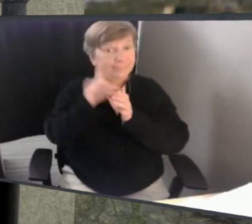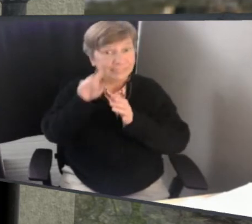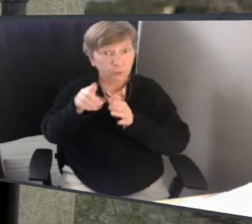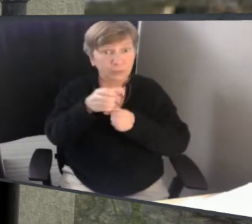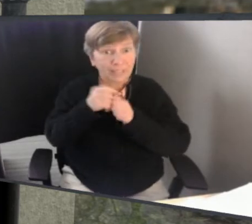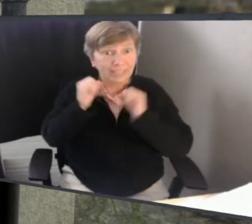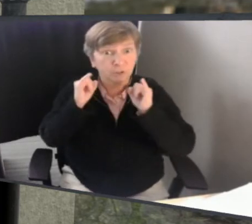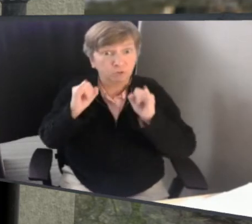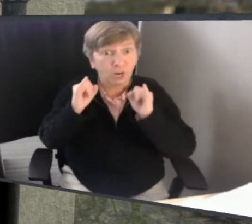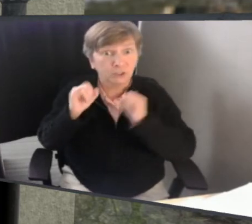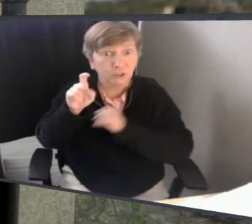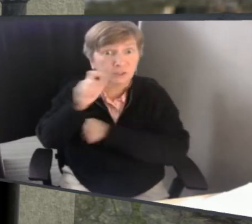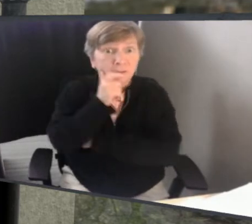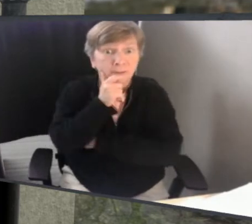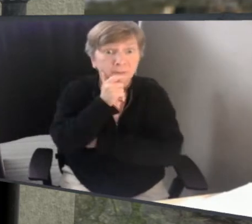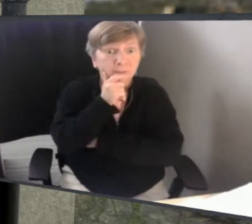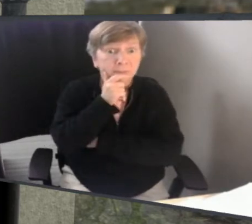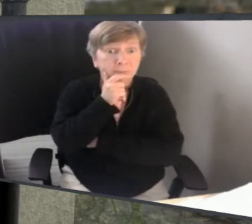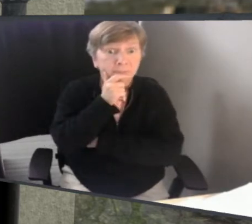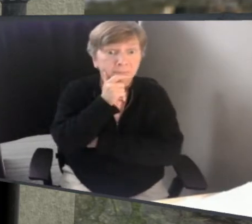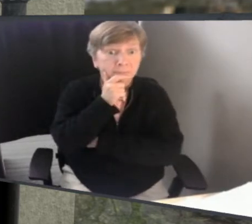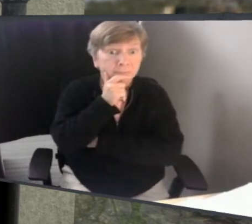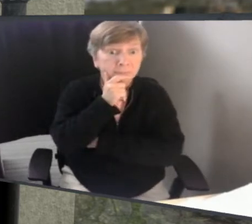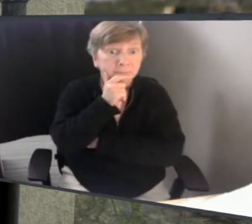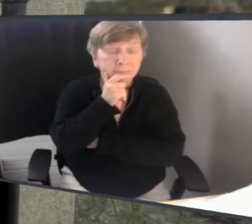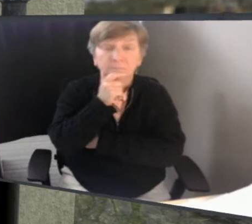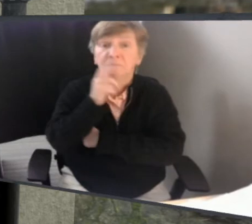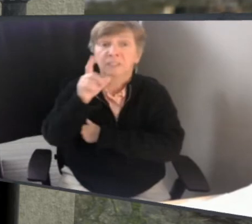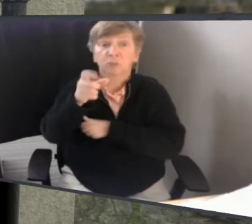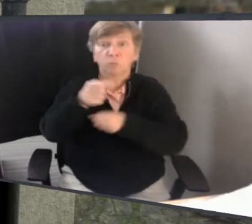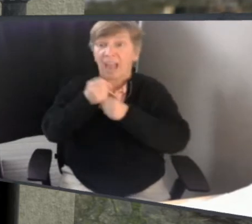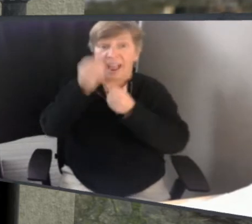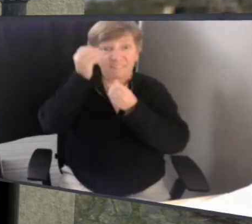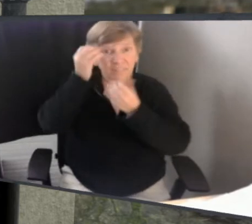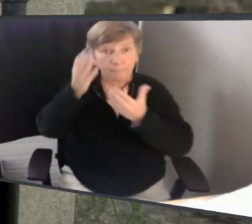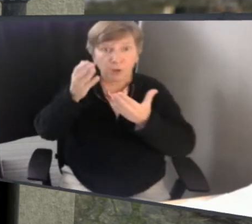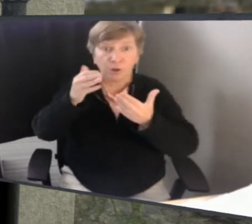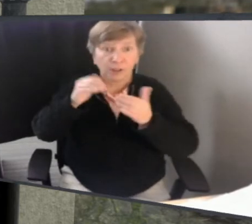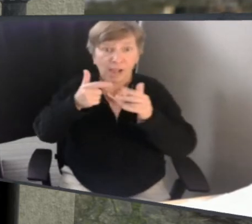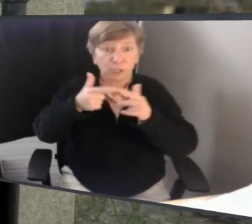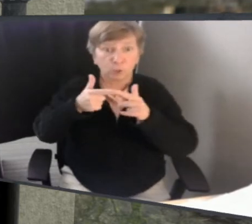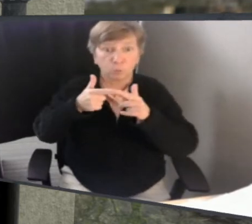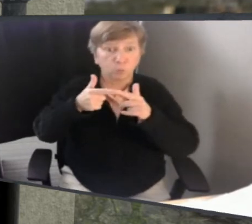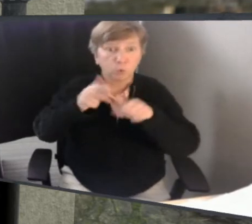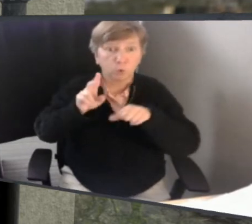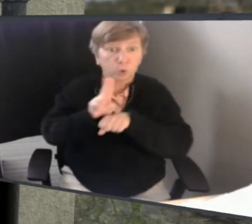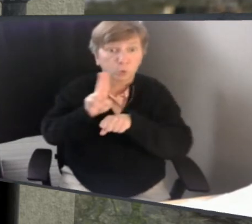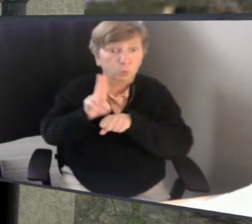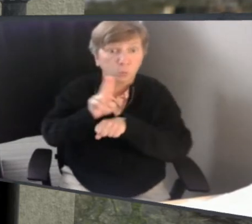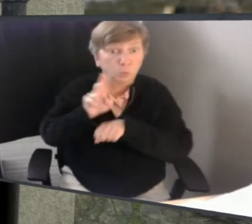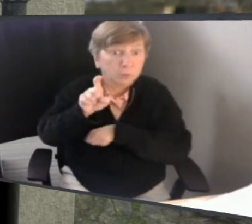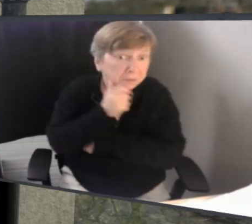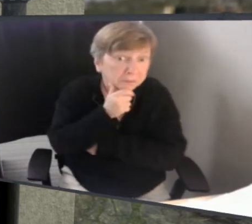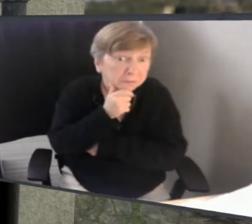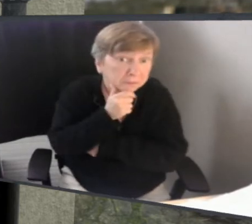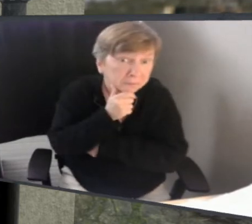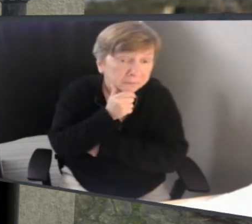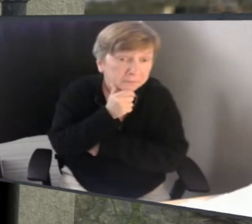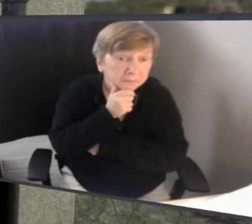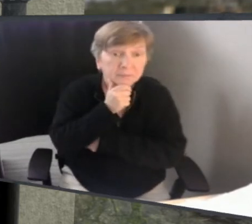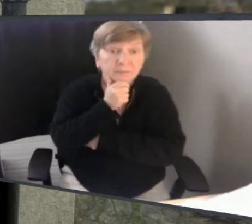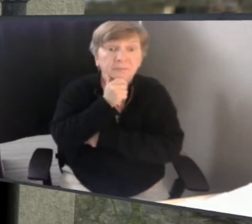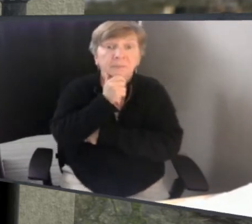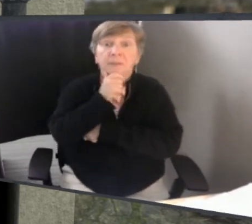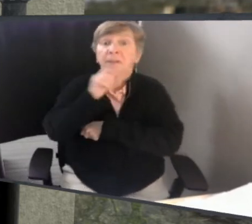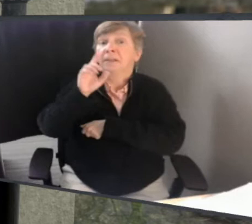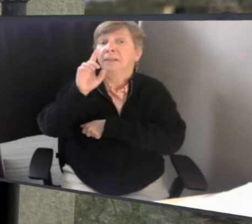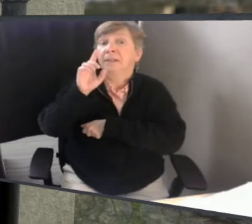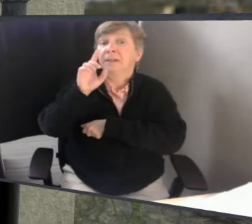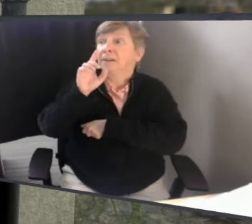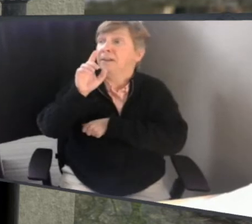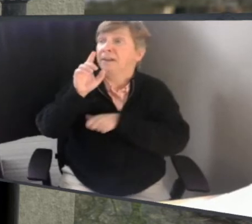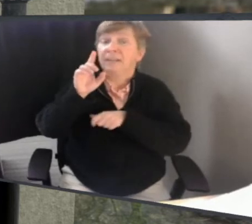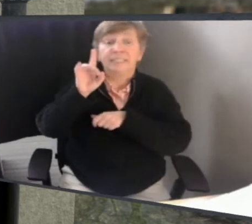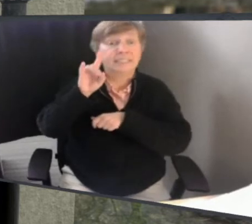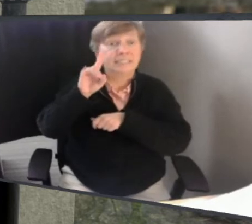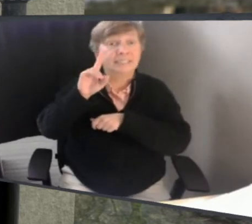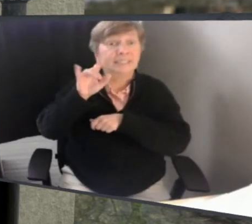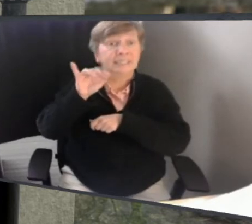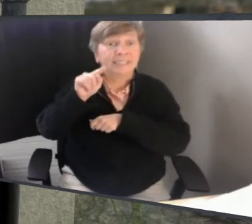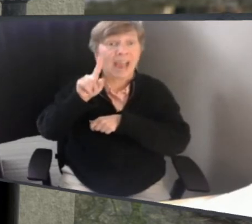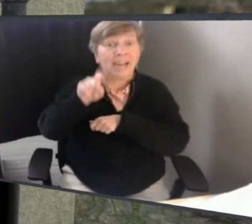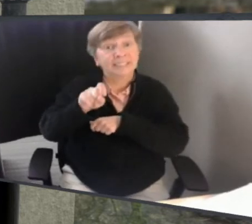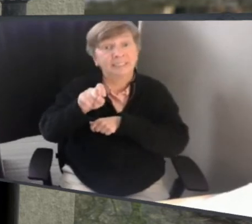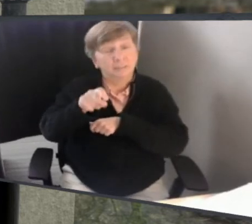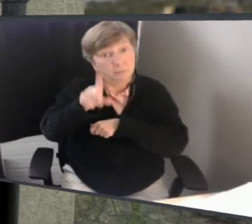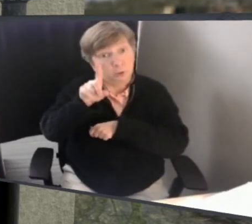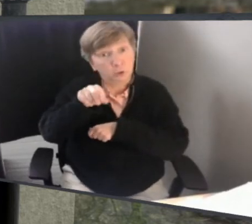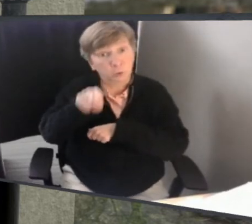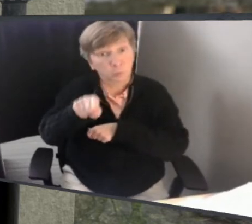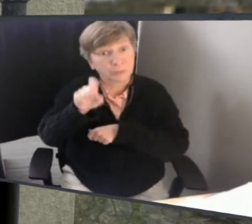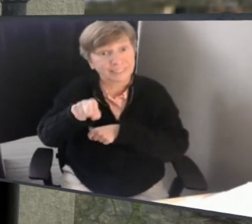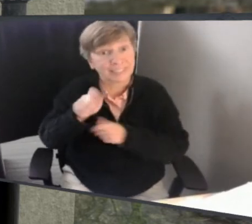you first came in, did you receive any instructions? Did you get any information about how to use it? Did